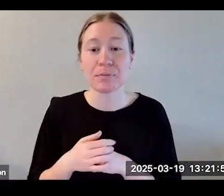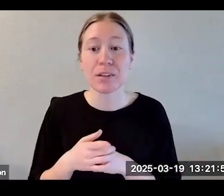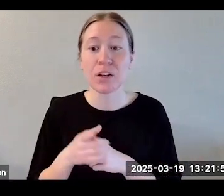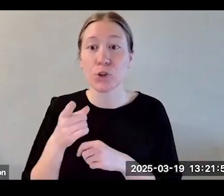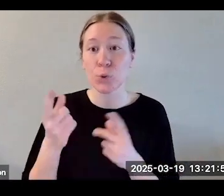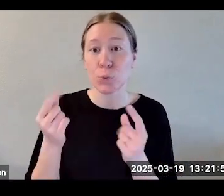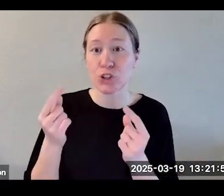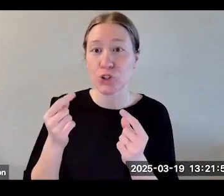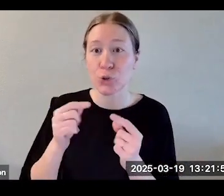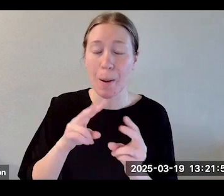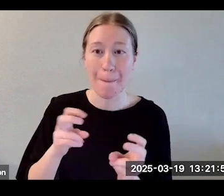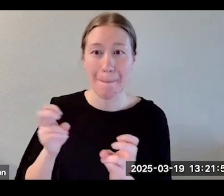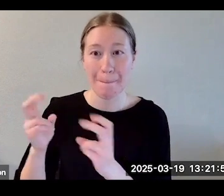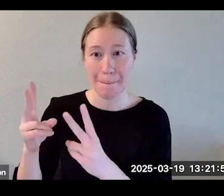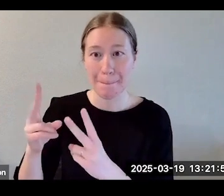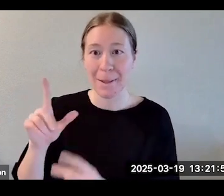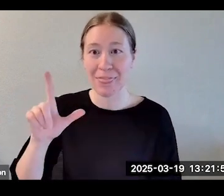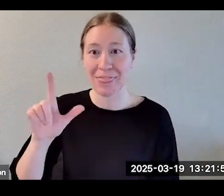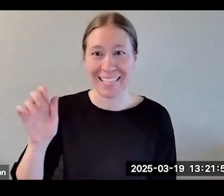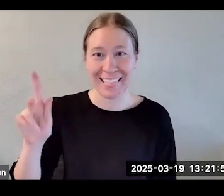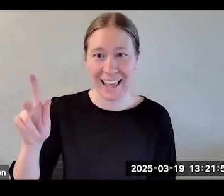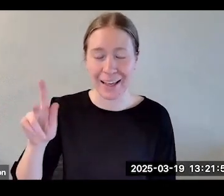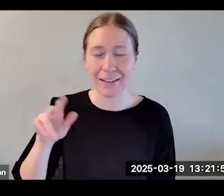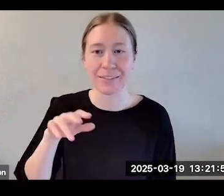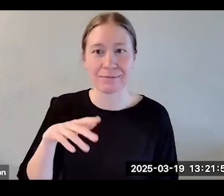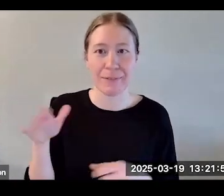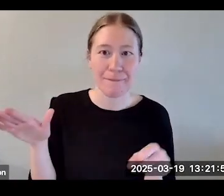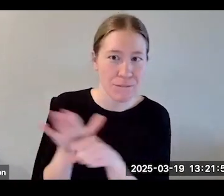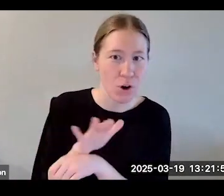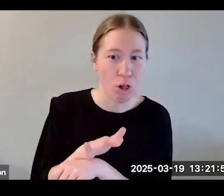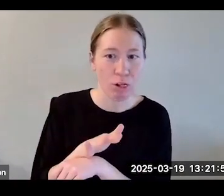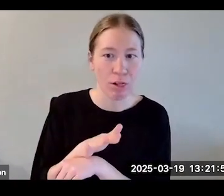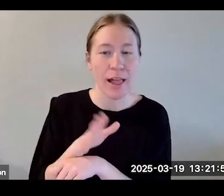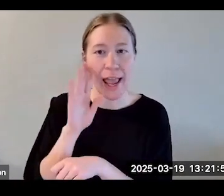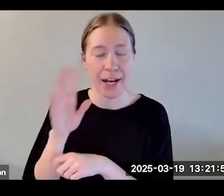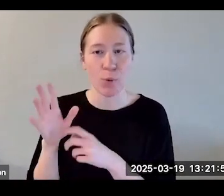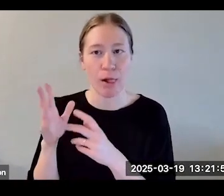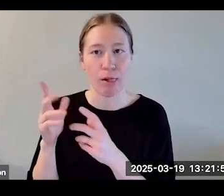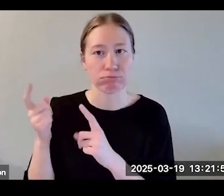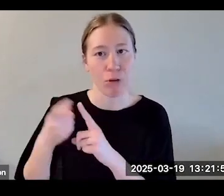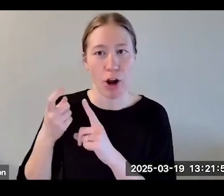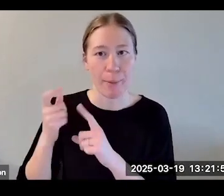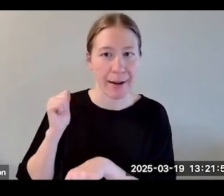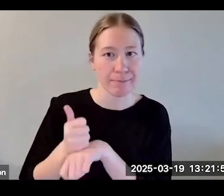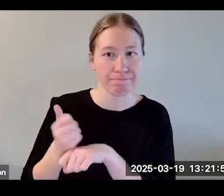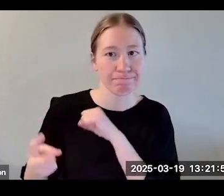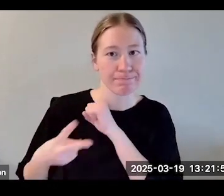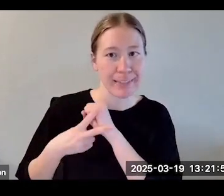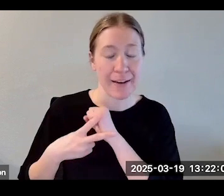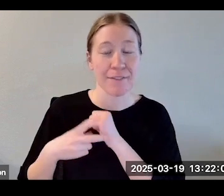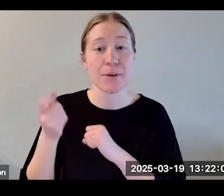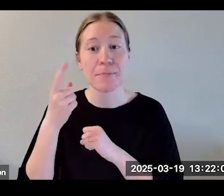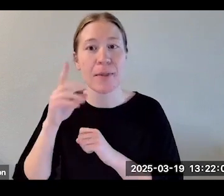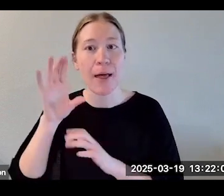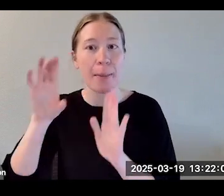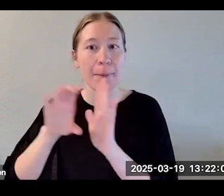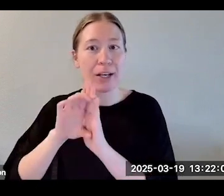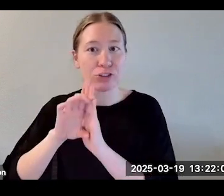will actually go to that link automatically. So I've got two images on the screen right now. The image on the top right-hand side of the slide